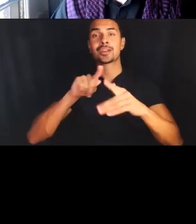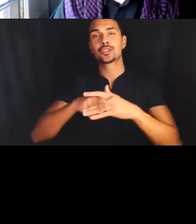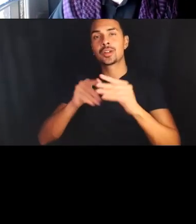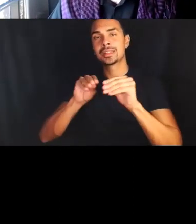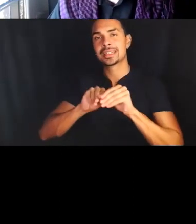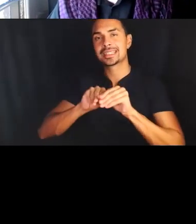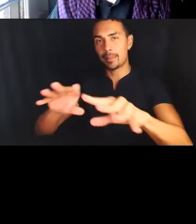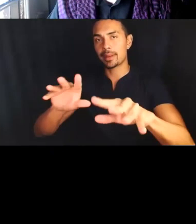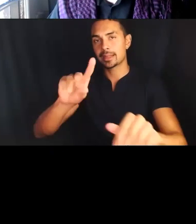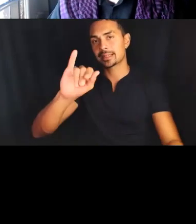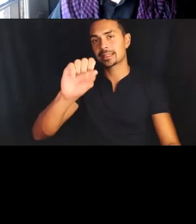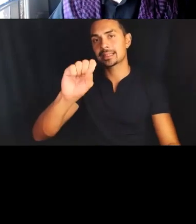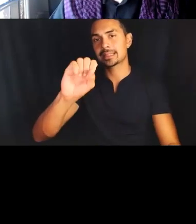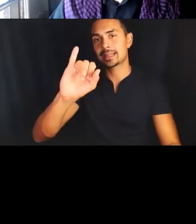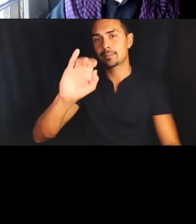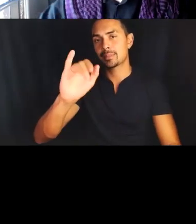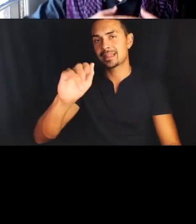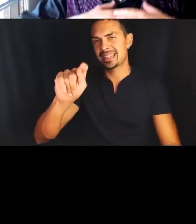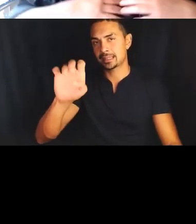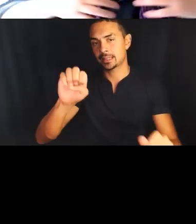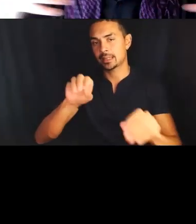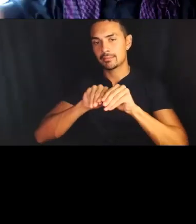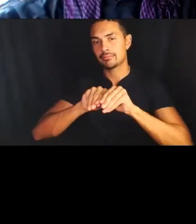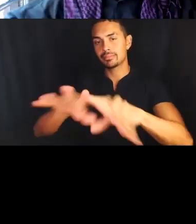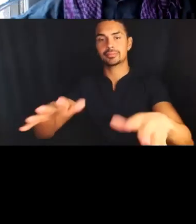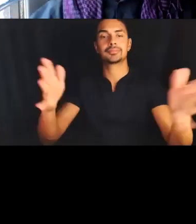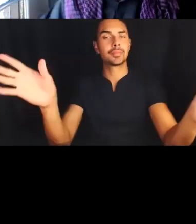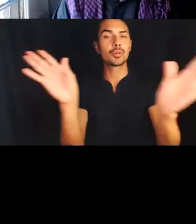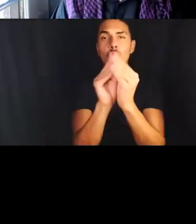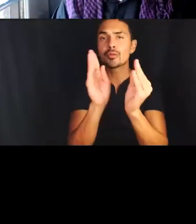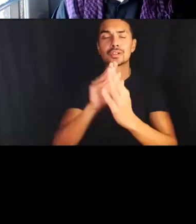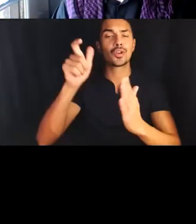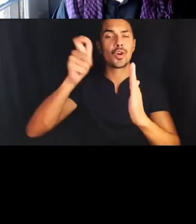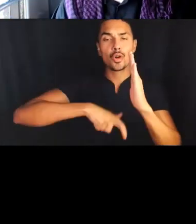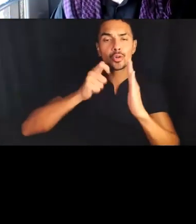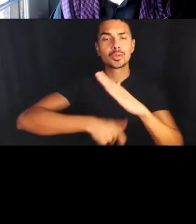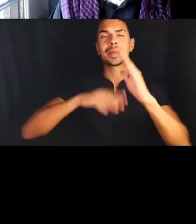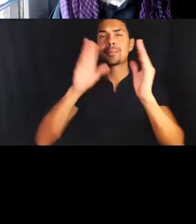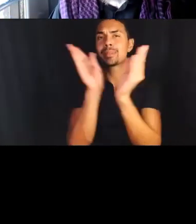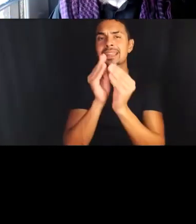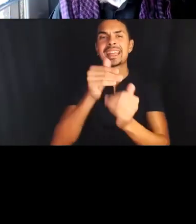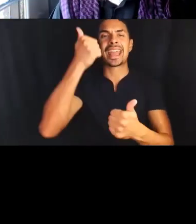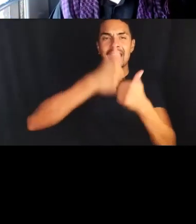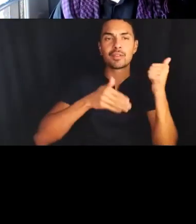and articles and conferences and meetings and every way that we can help get it out.